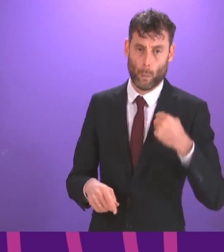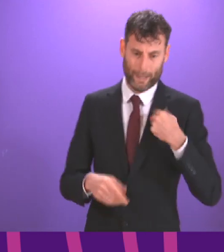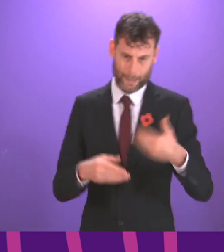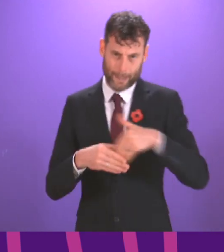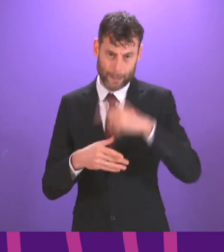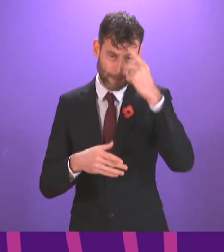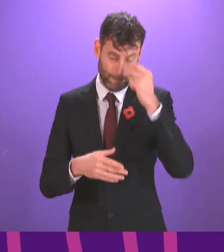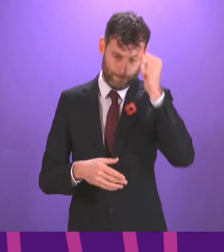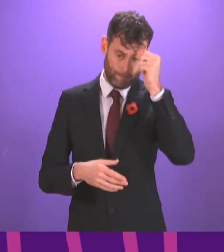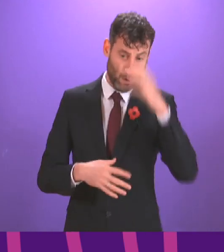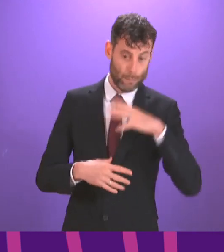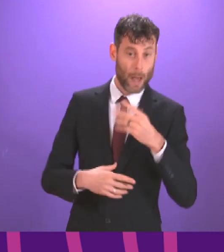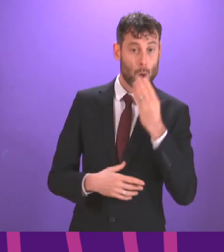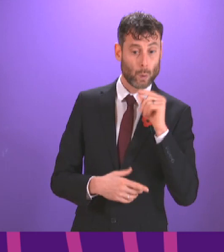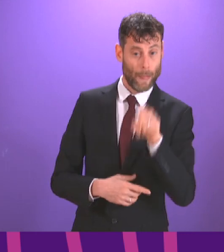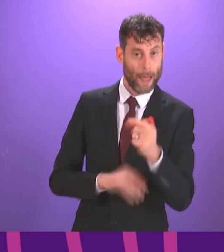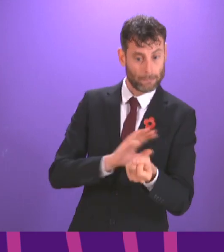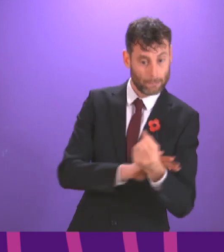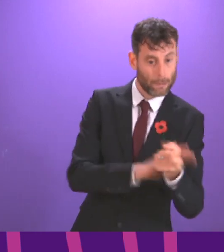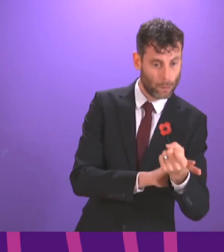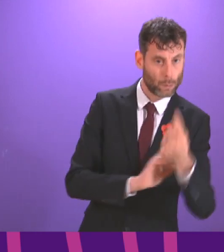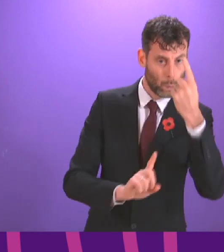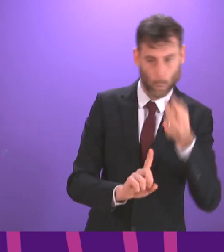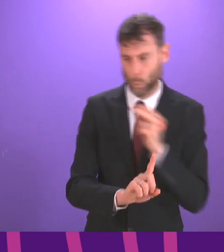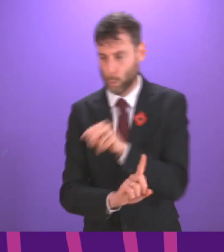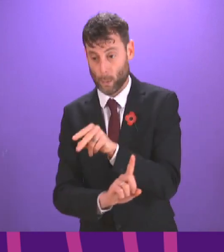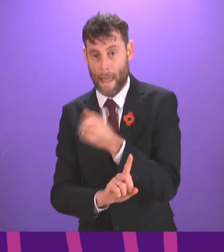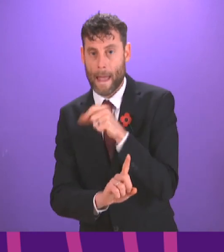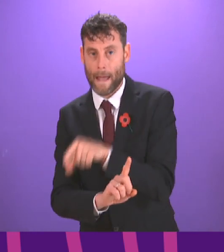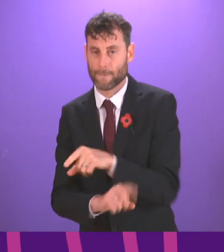Flu Vaccinations (Completion) 6. Michelle Ballantyne (South Scotland) (Con):